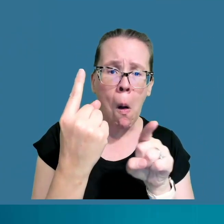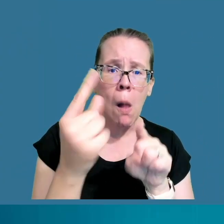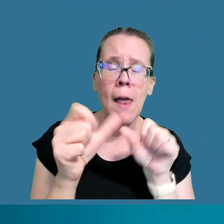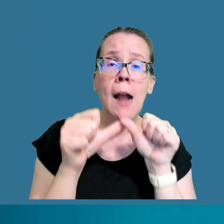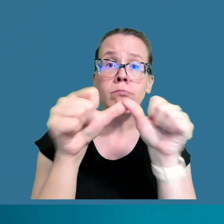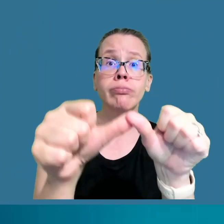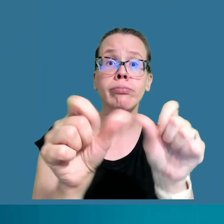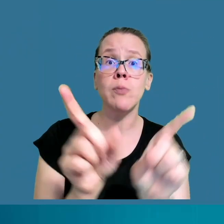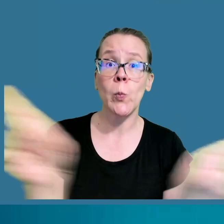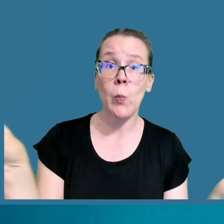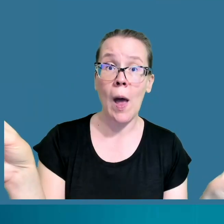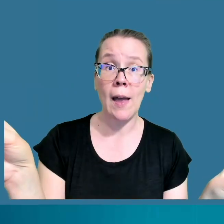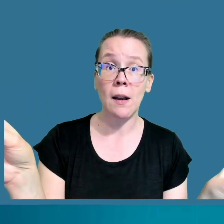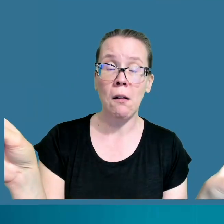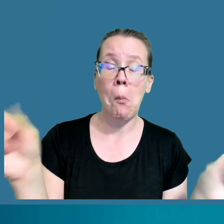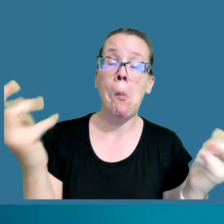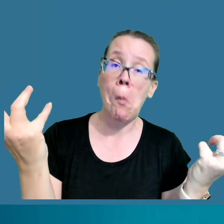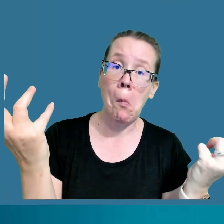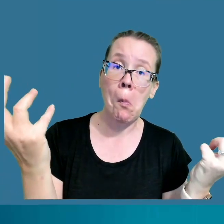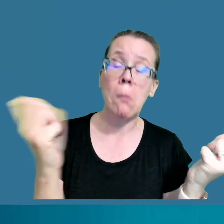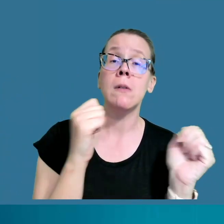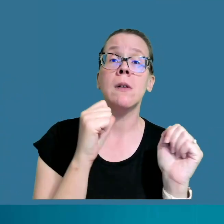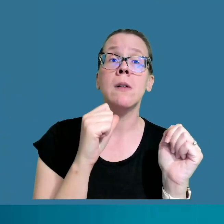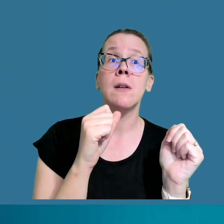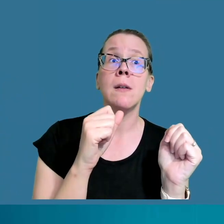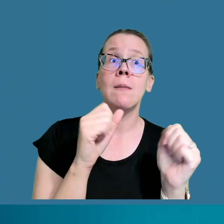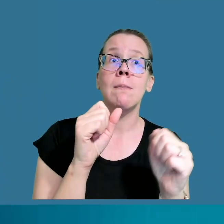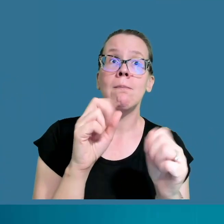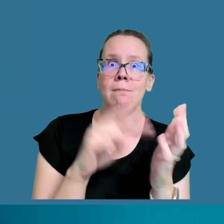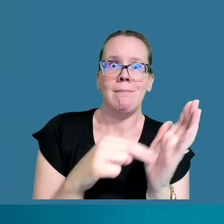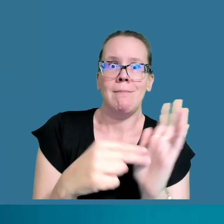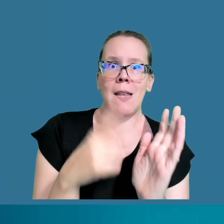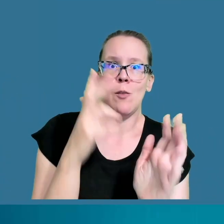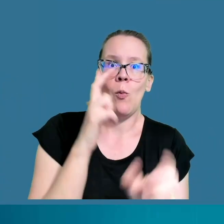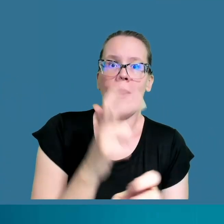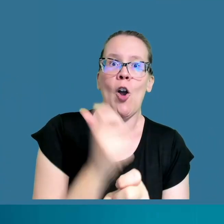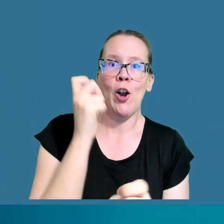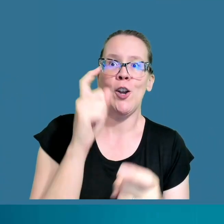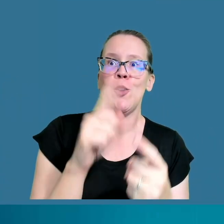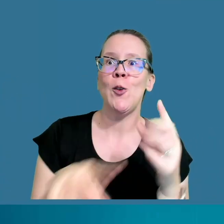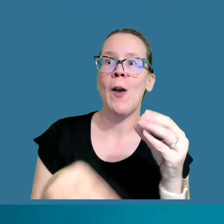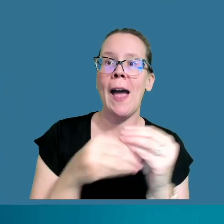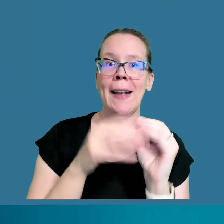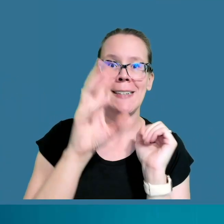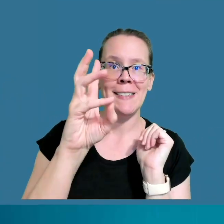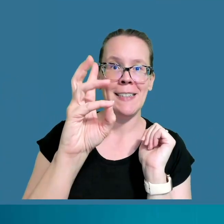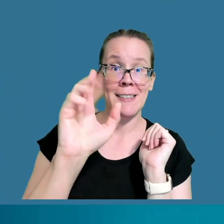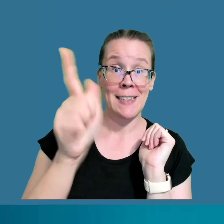you stop. For example, here my very first piece (piece number 1), I might make the mistake